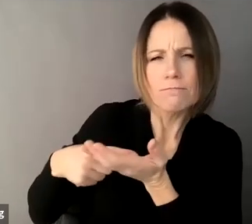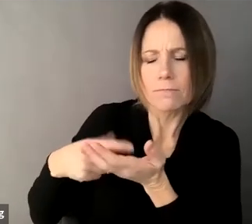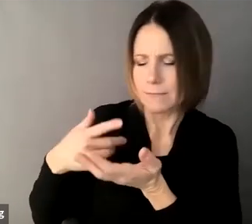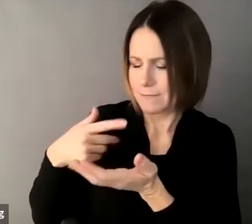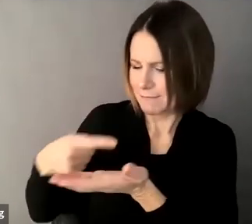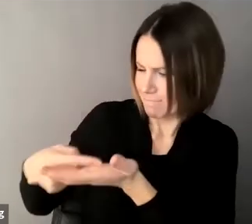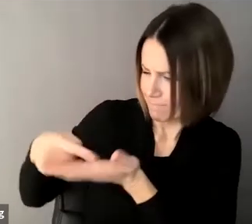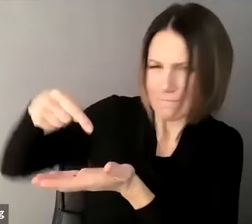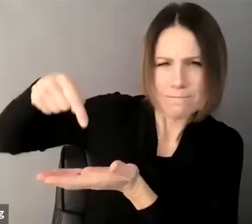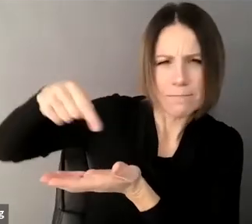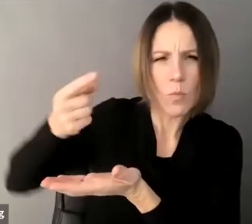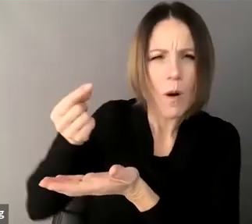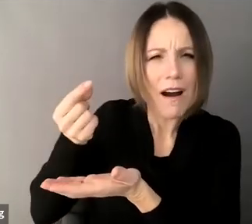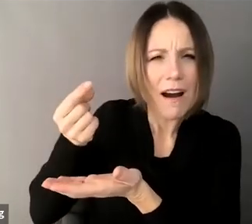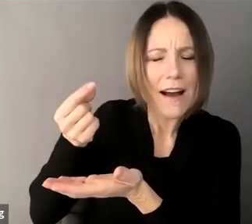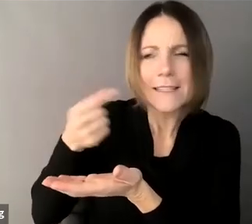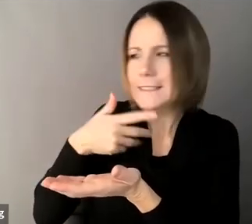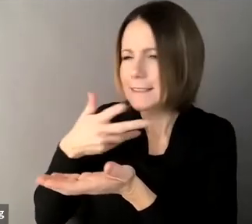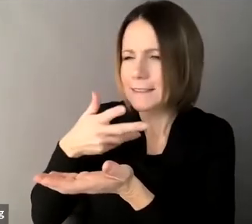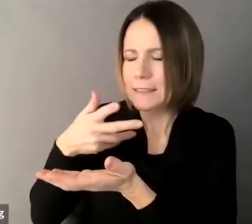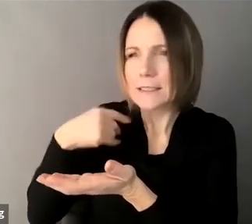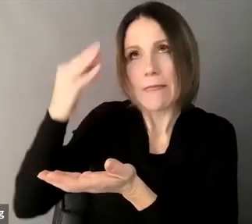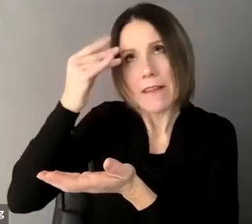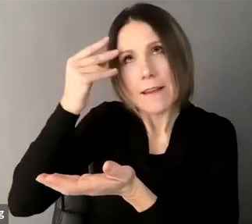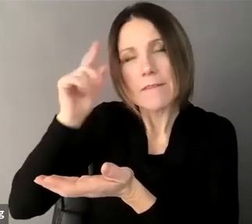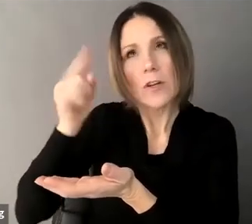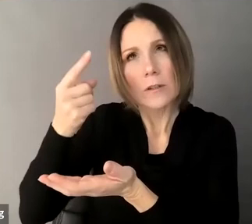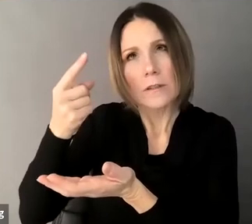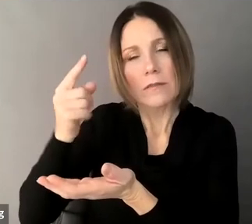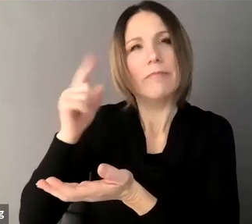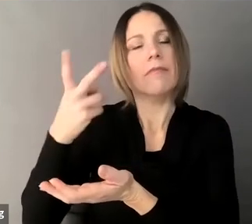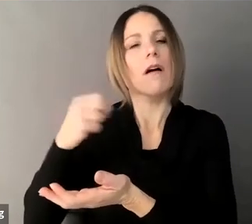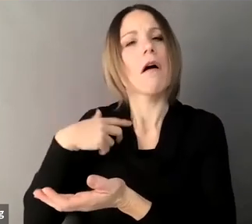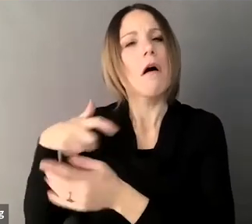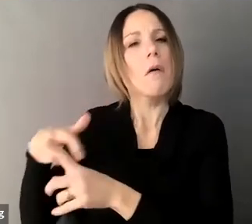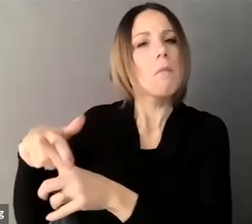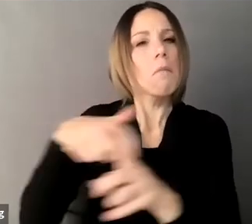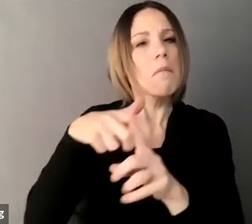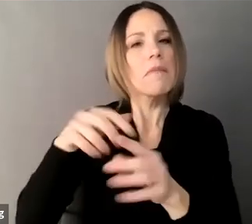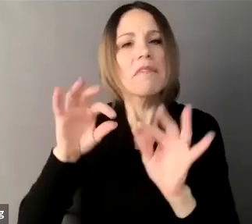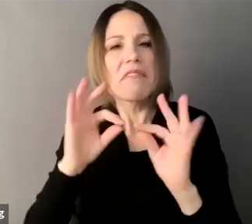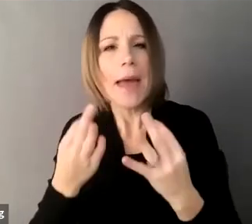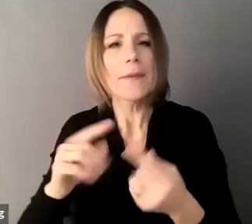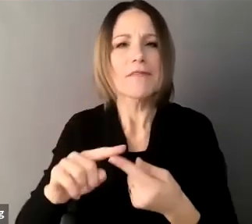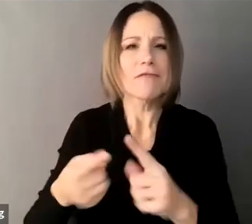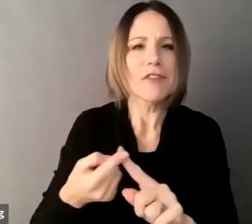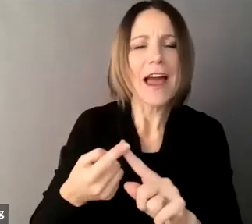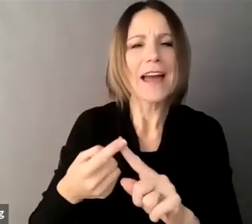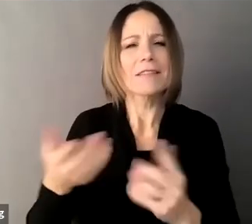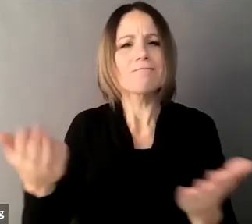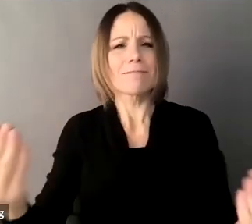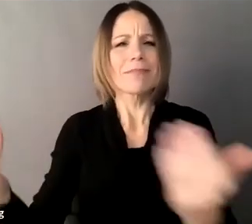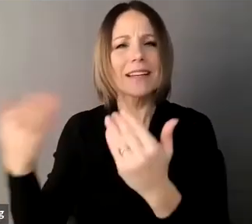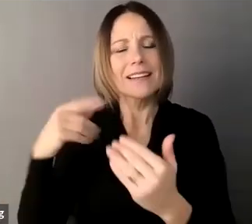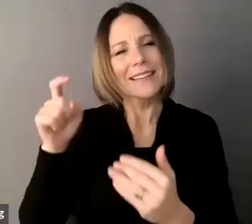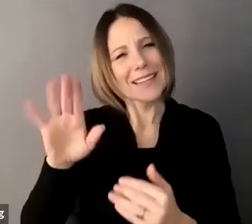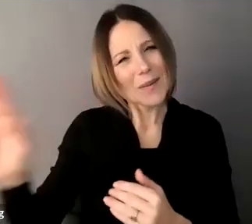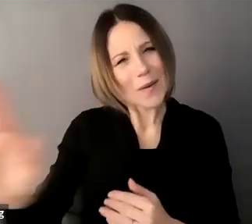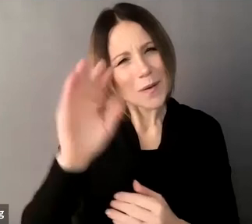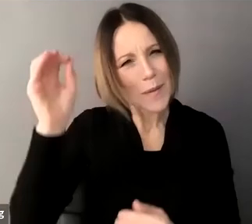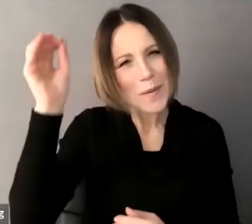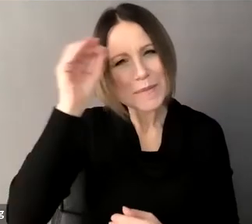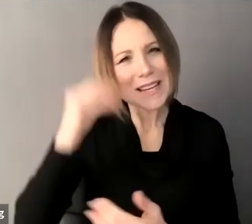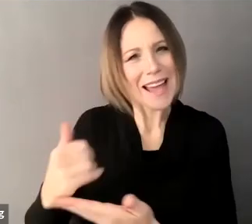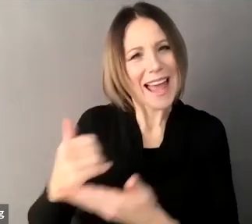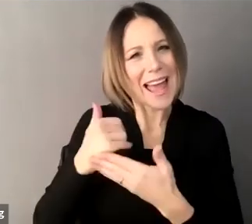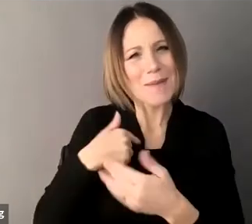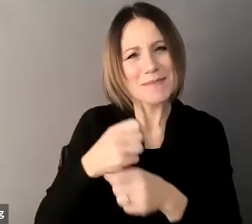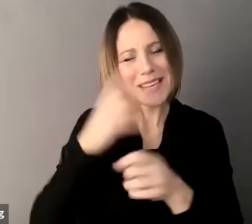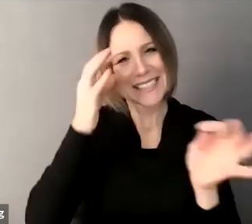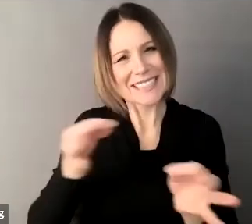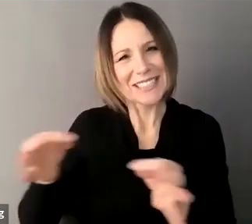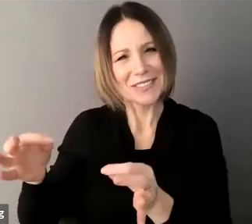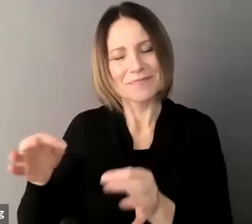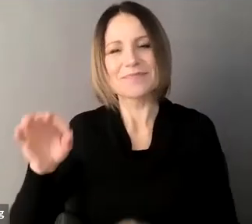opinions from my family friends and everyone else so yeah have you supported decision-making for any